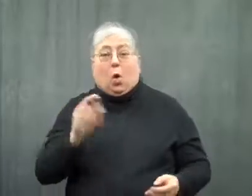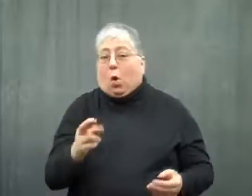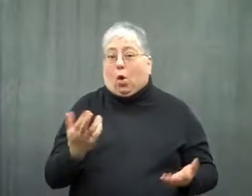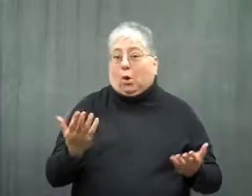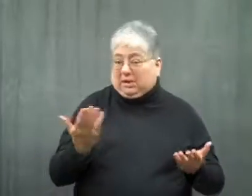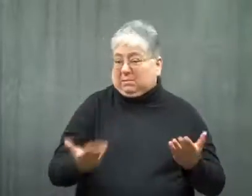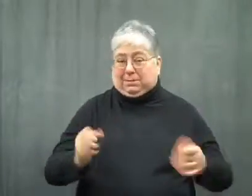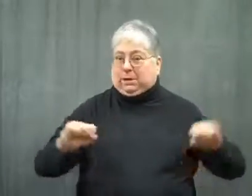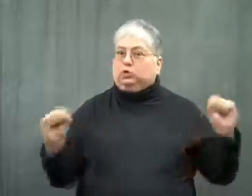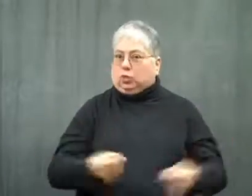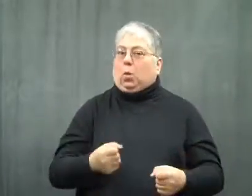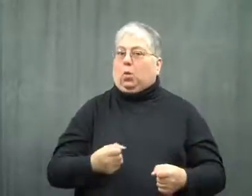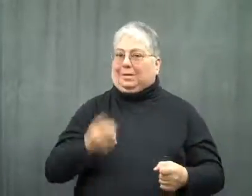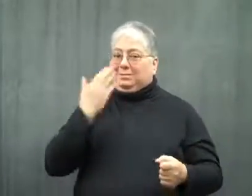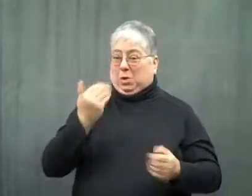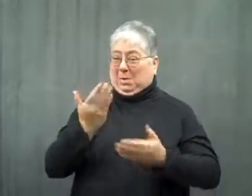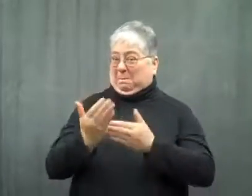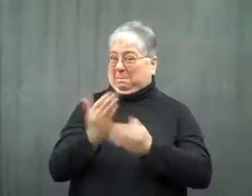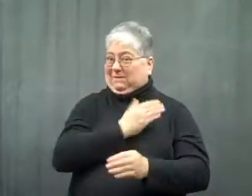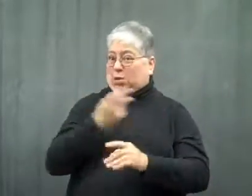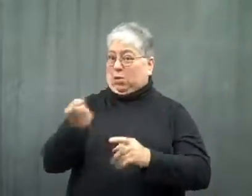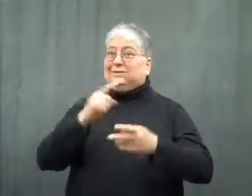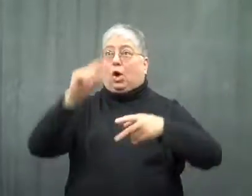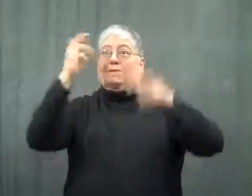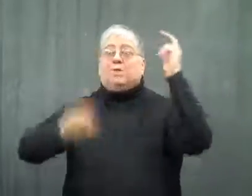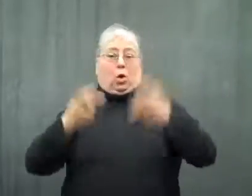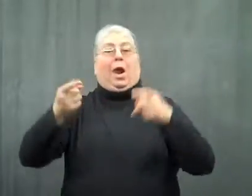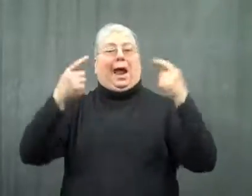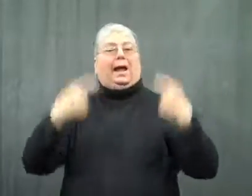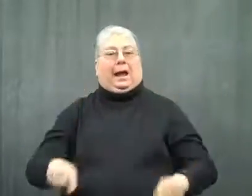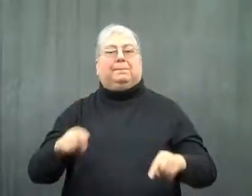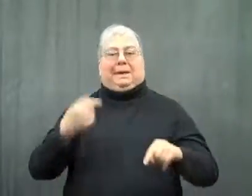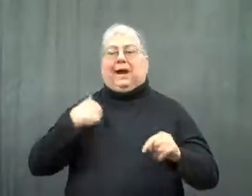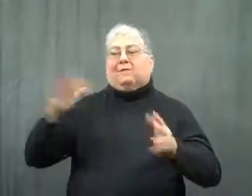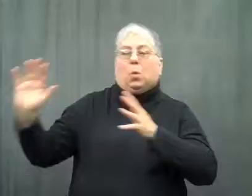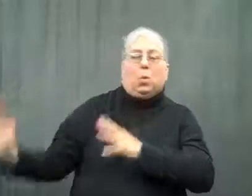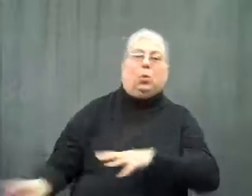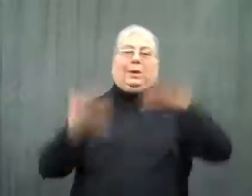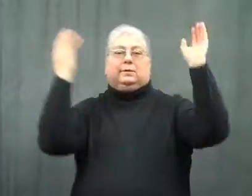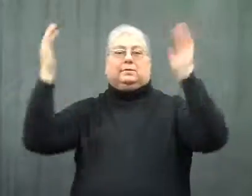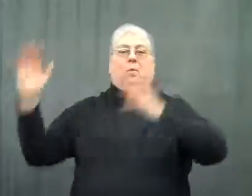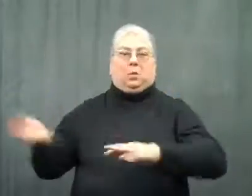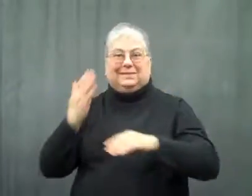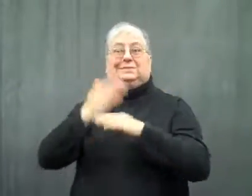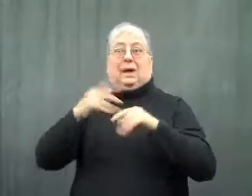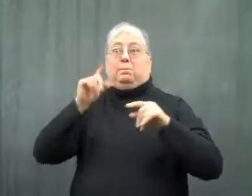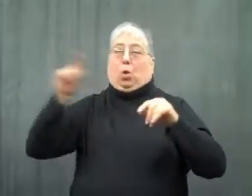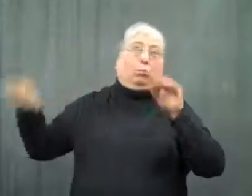It could be from the cold, as just before that, birds were swept into an updraft